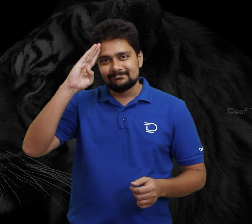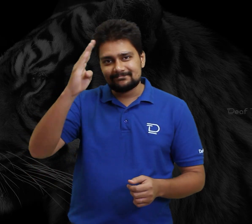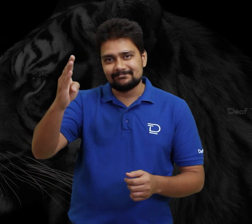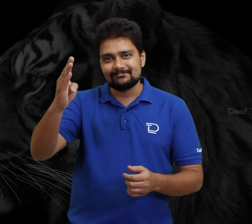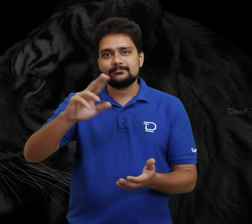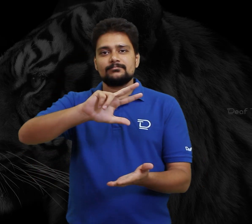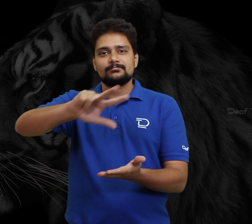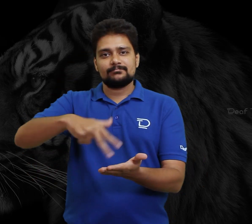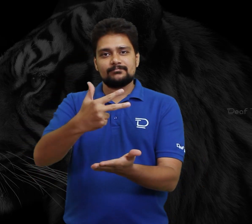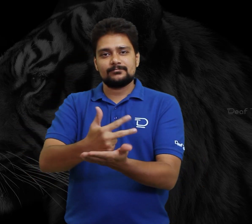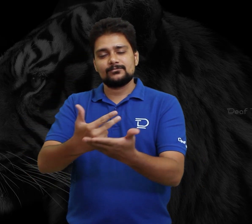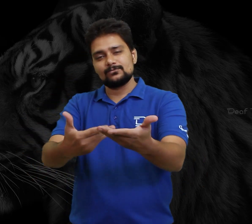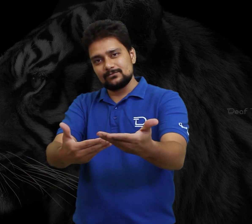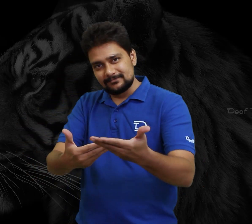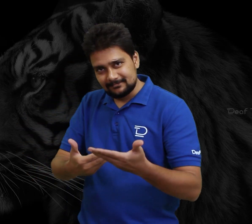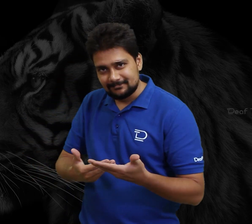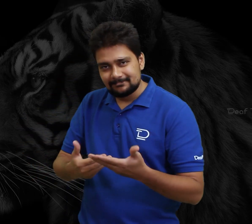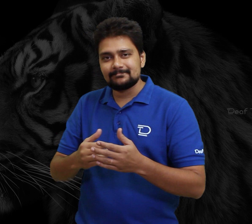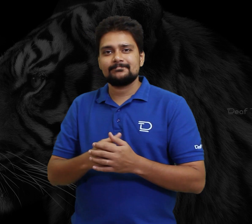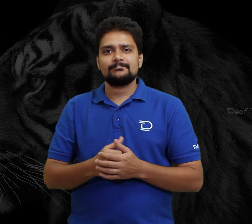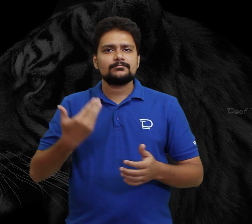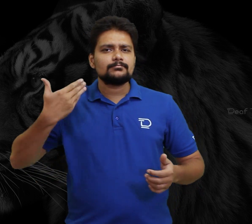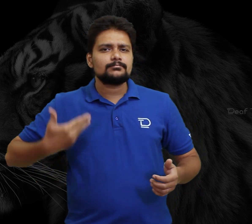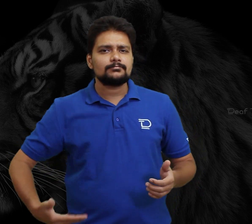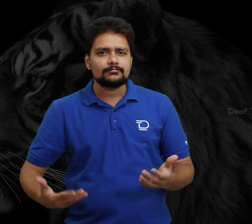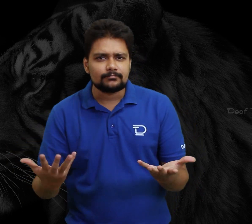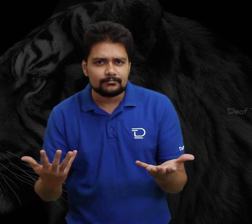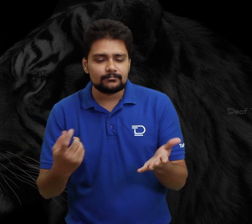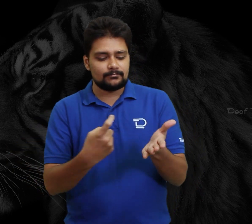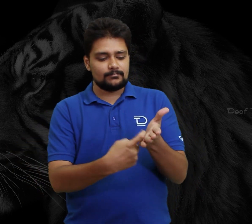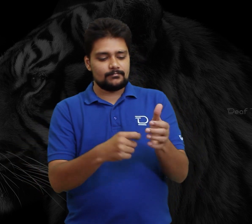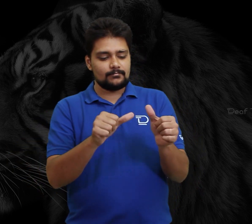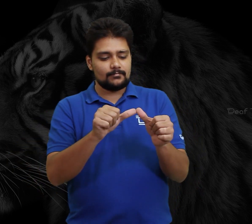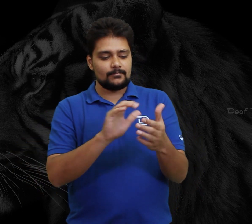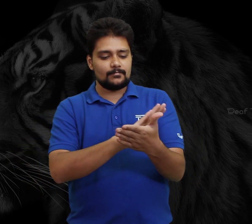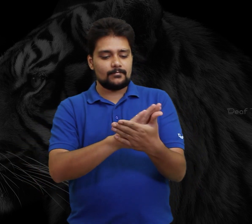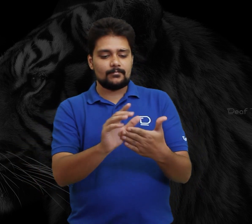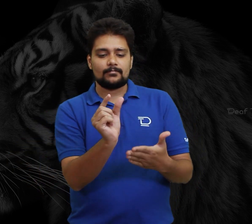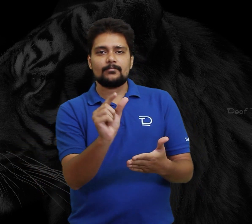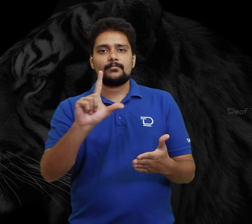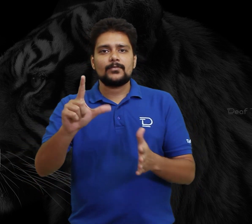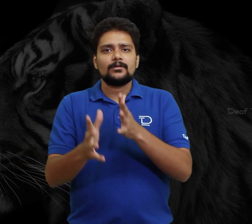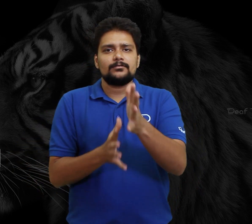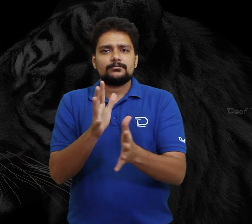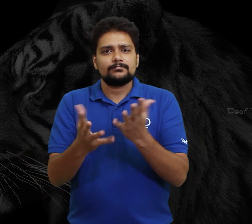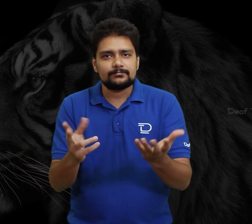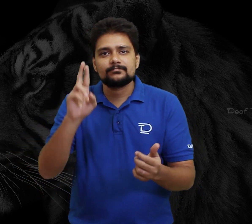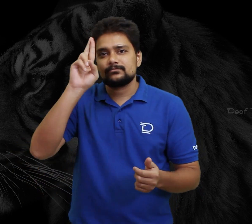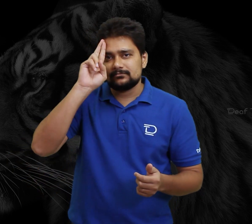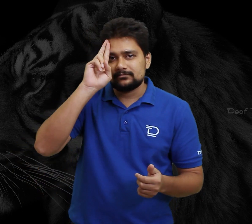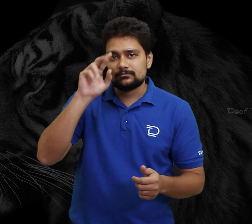Hi, welcome to deaf talks. My name is Rahul.